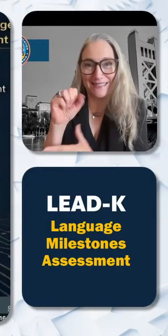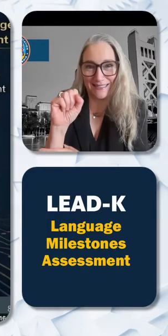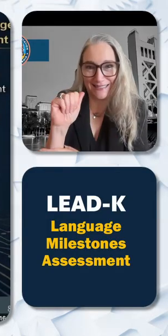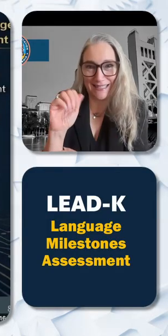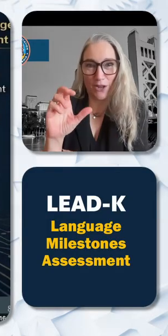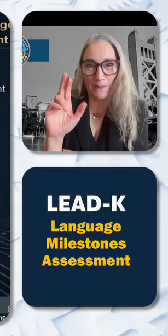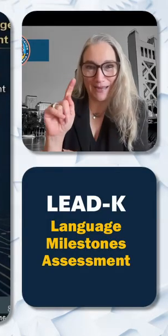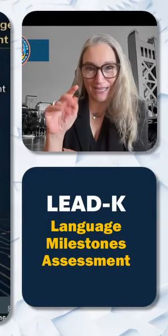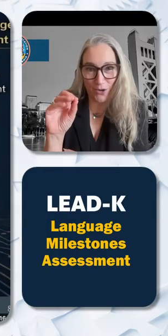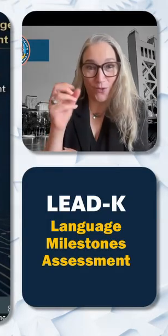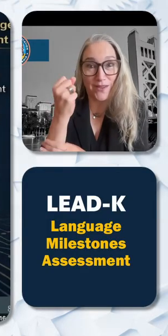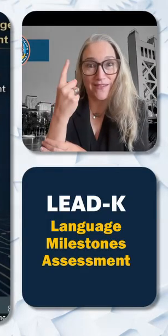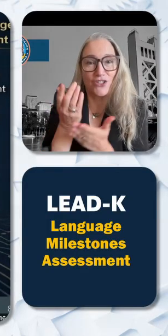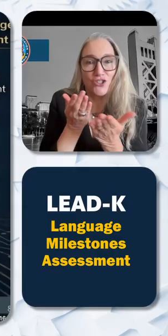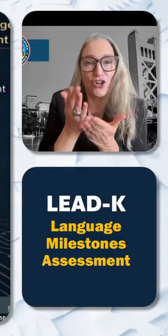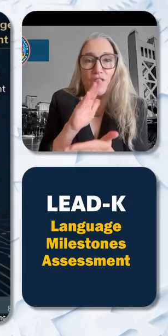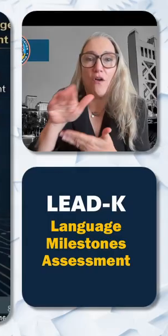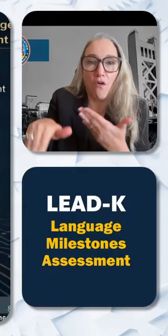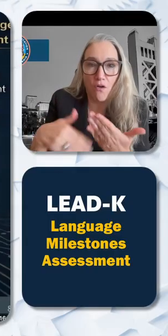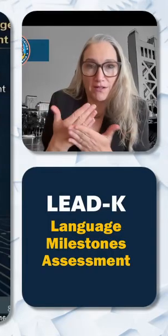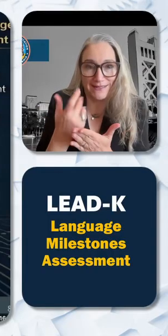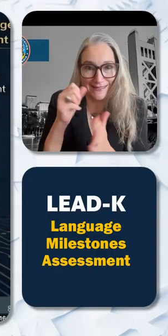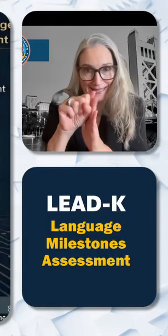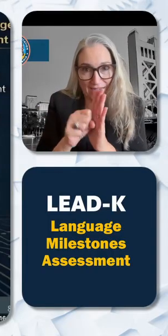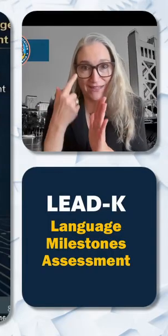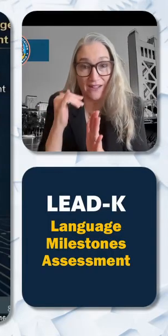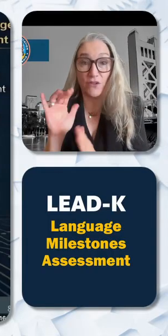NorCal Services for Deaf and Hard of Hearing that is based in Sacramento,